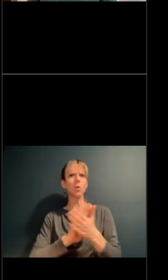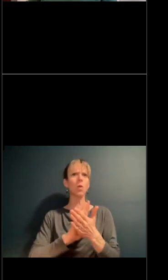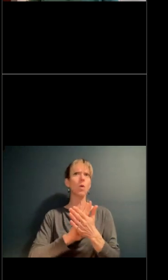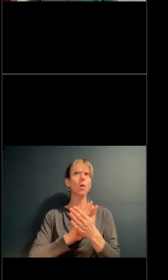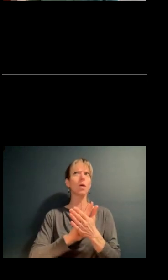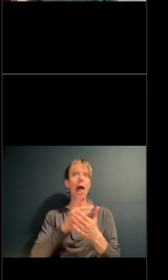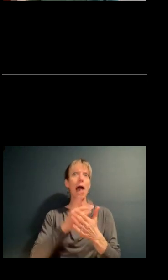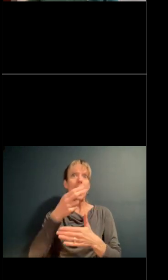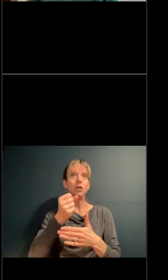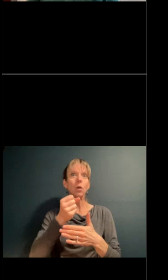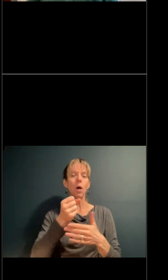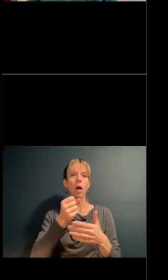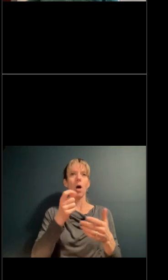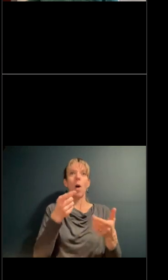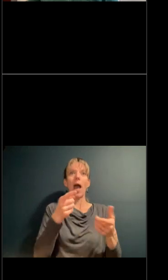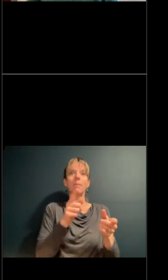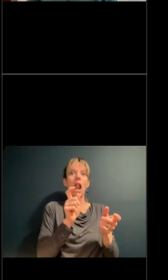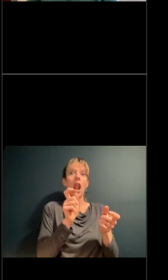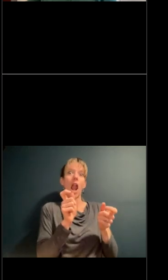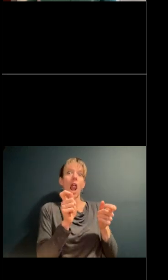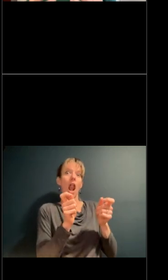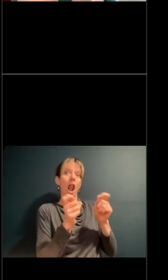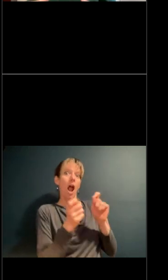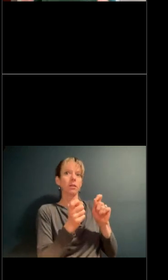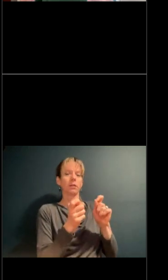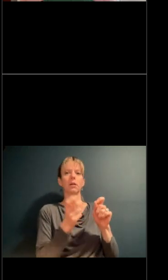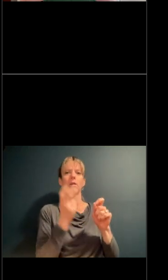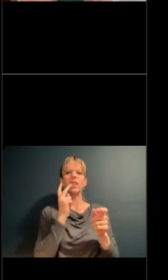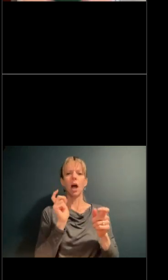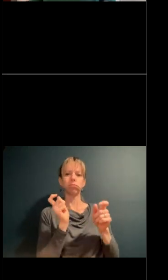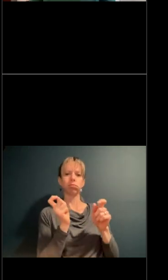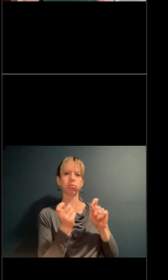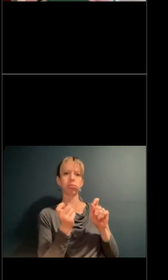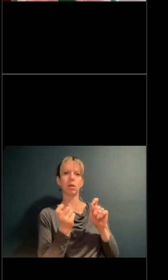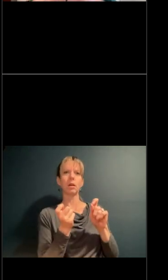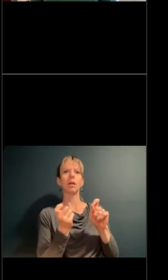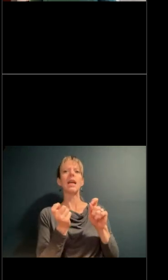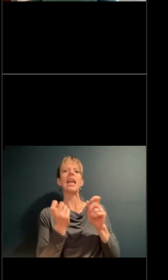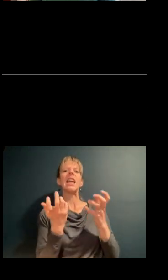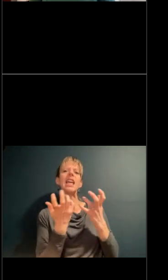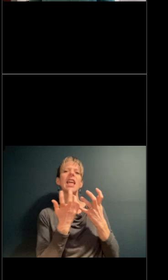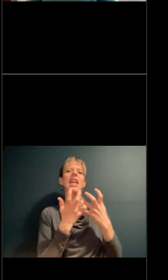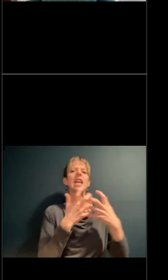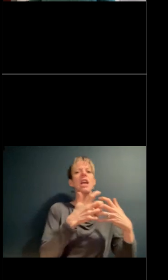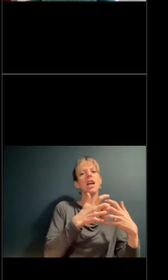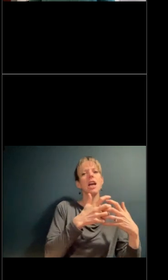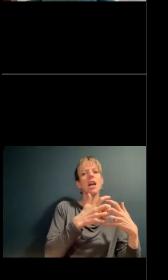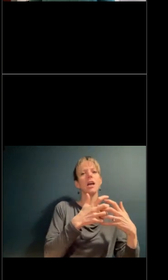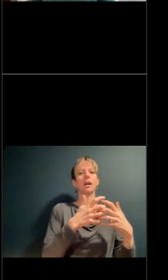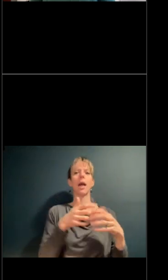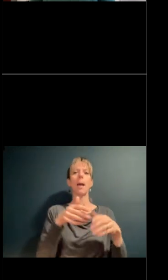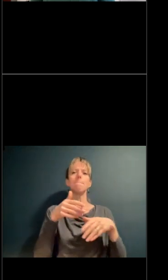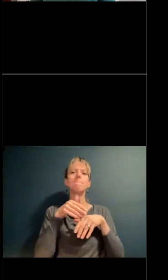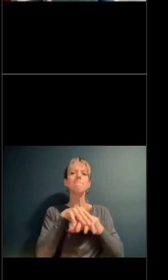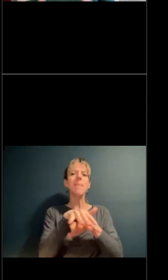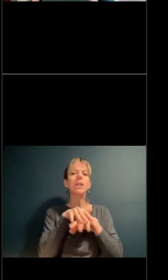the landscape changed even further. We saw the shift towards integration and mainstreaming, where students with disabilities were more and